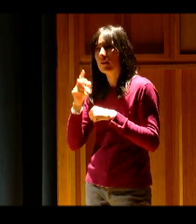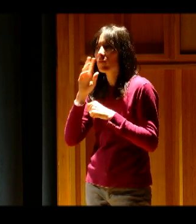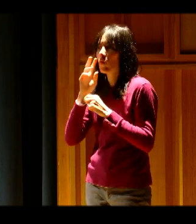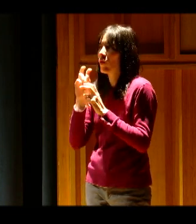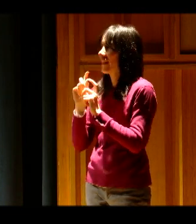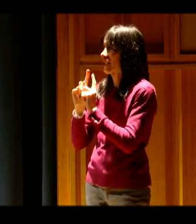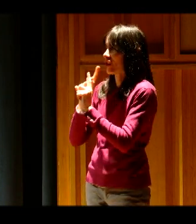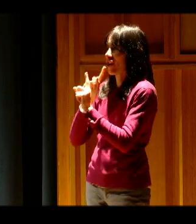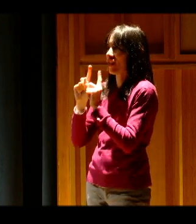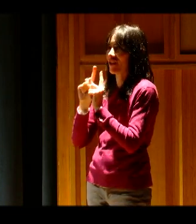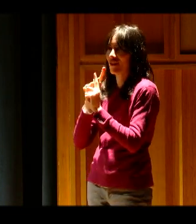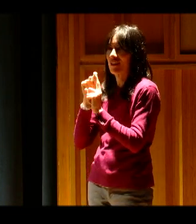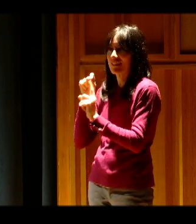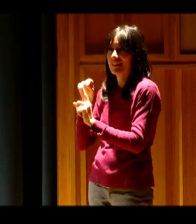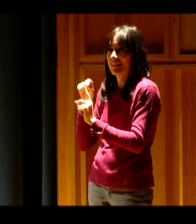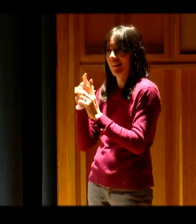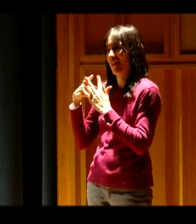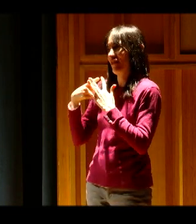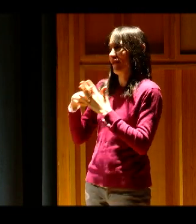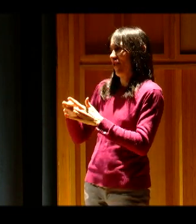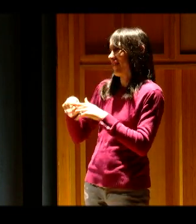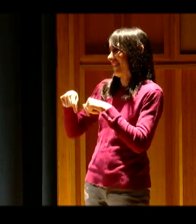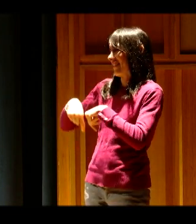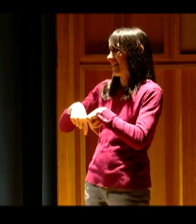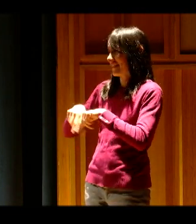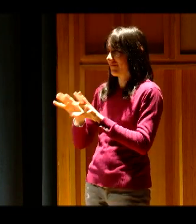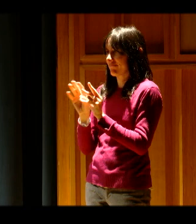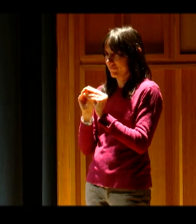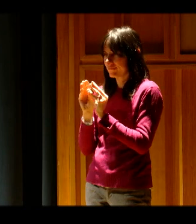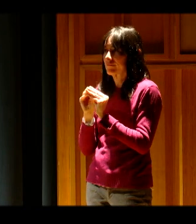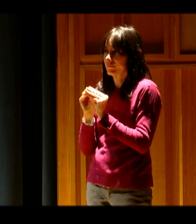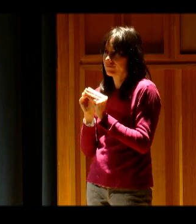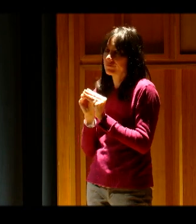started this whole conversation and really evolved into the events today and tomorrow.